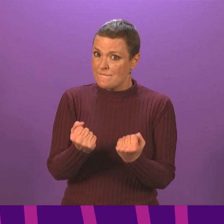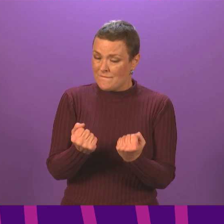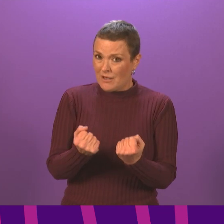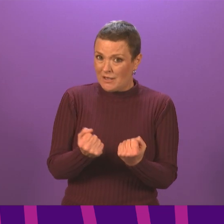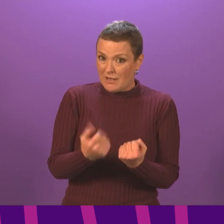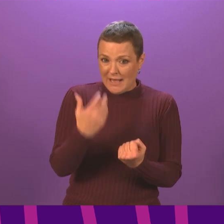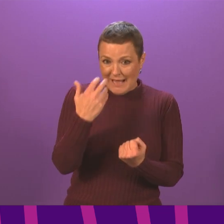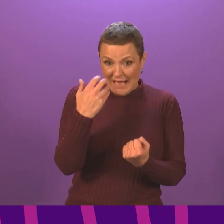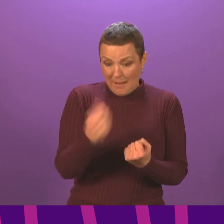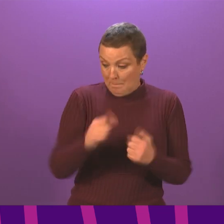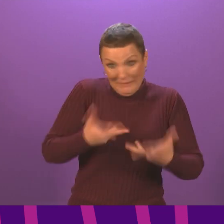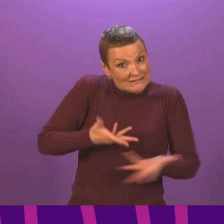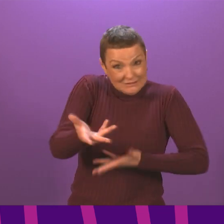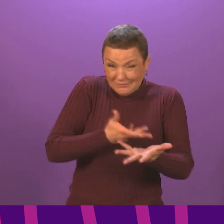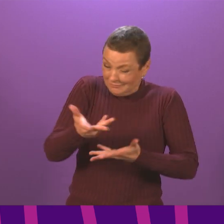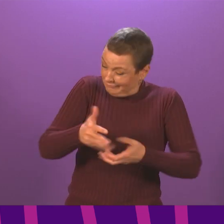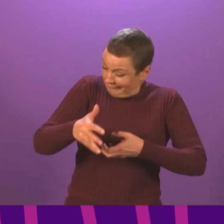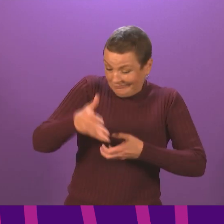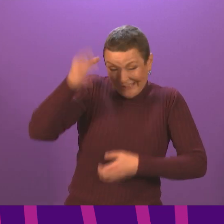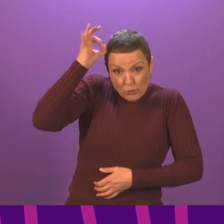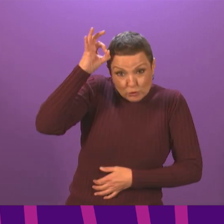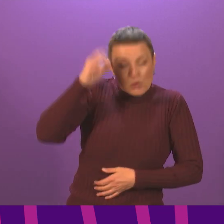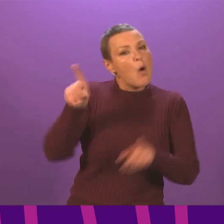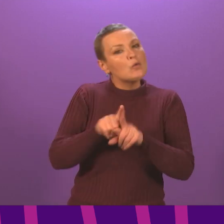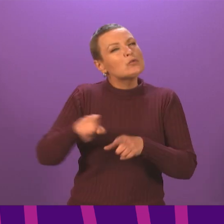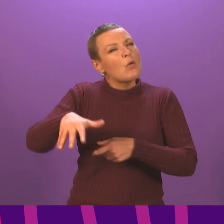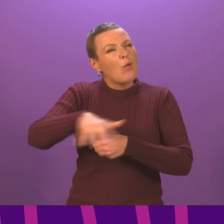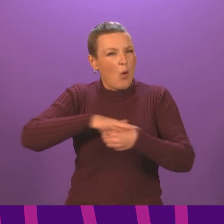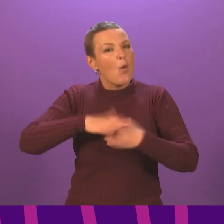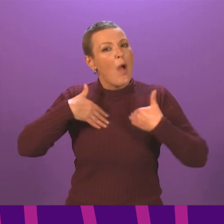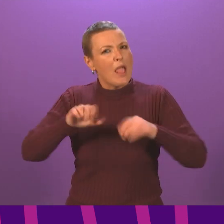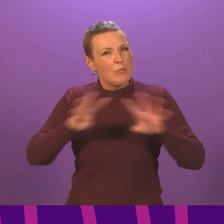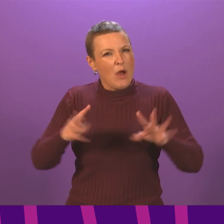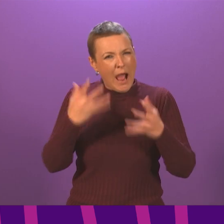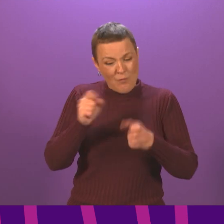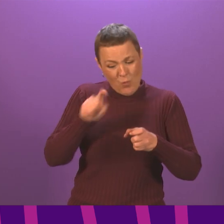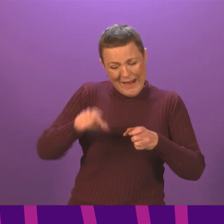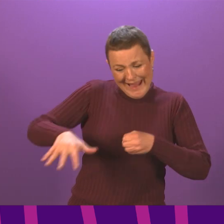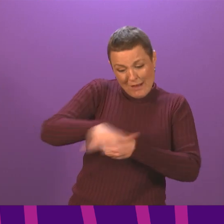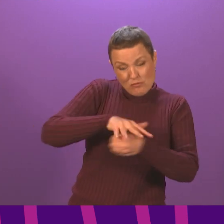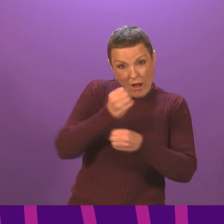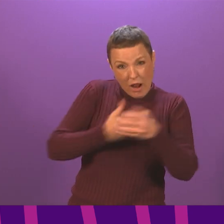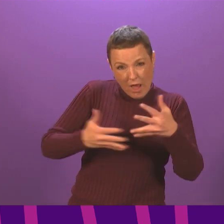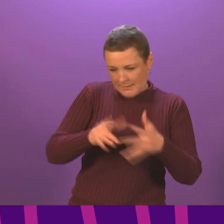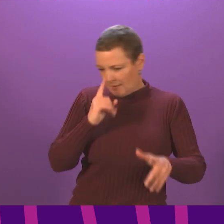have them yet. Following discussion with the local authority and health board, a particular part of Glasgow